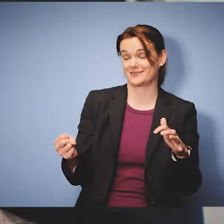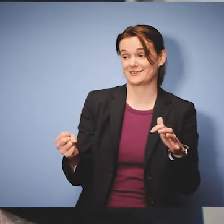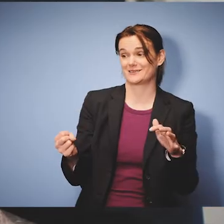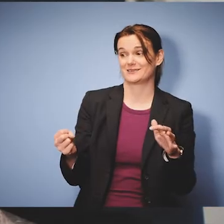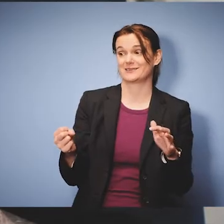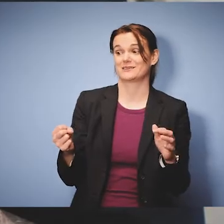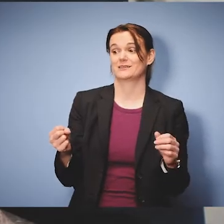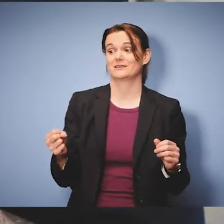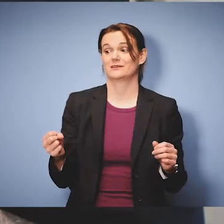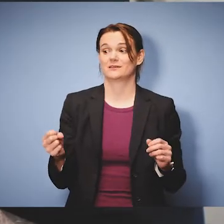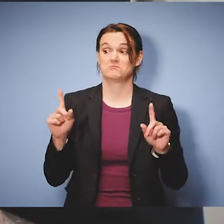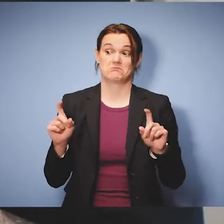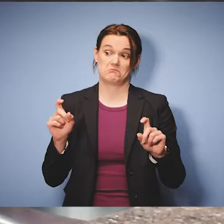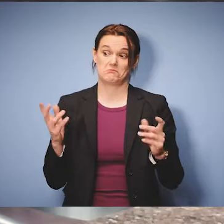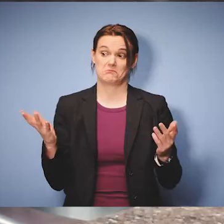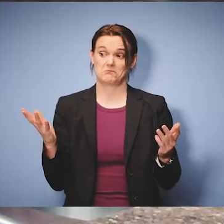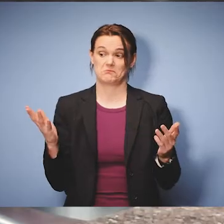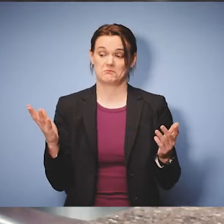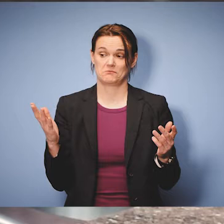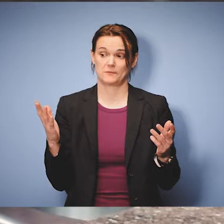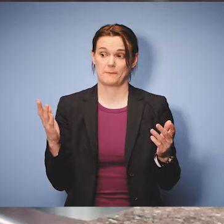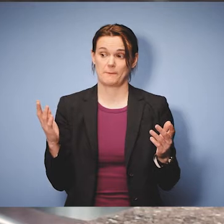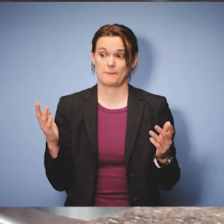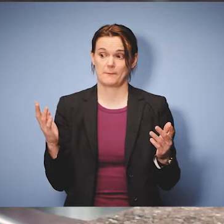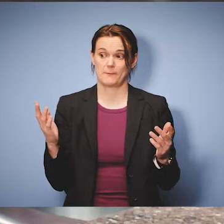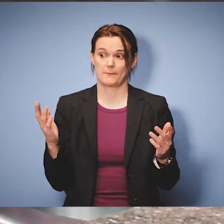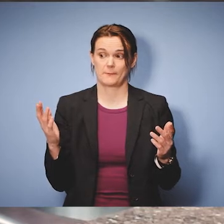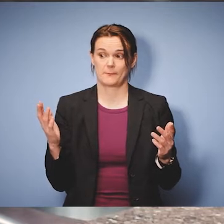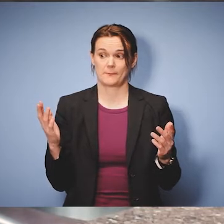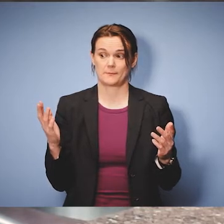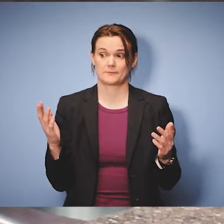All good to go, Rhonda, if you want to test it now. All right, let's go.